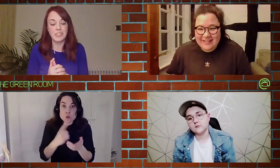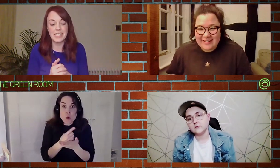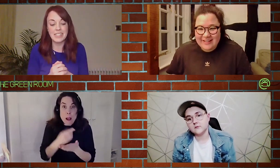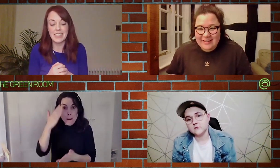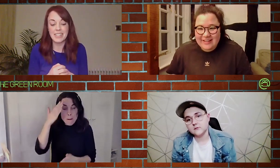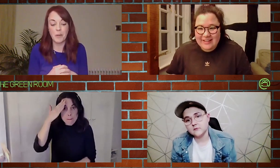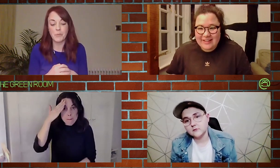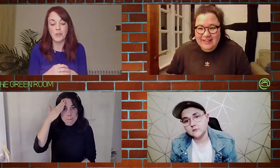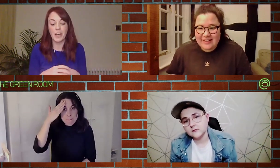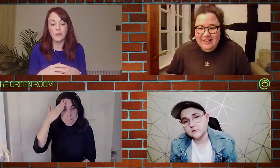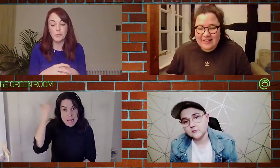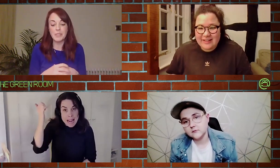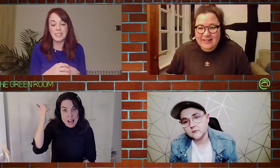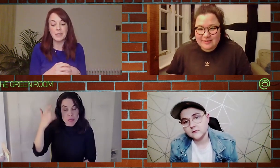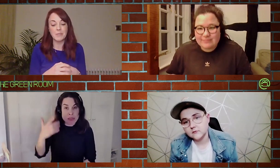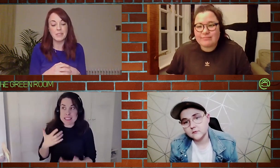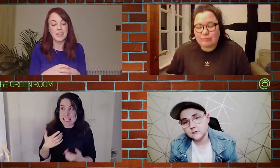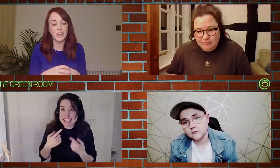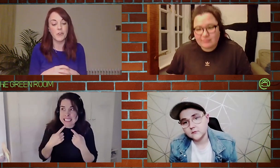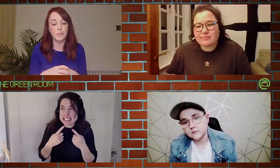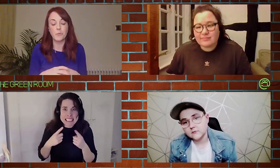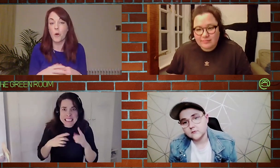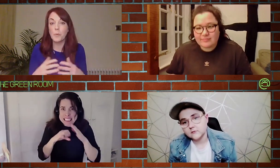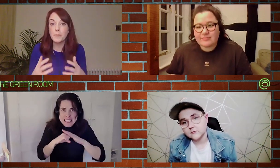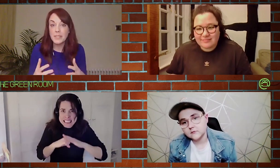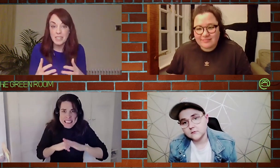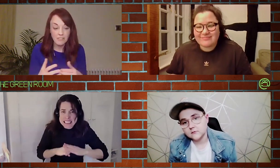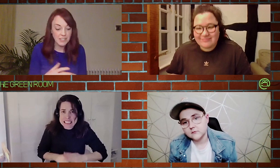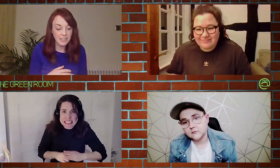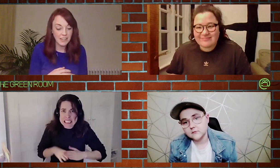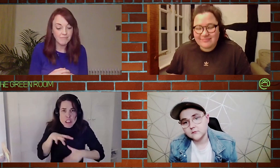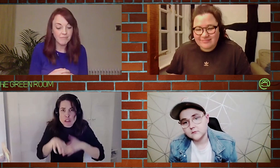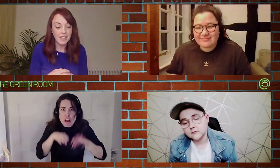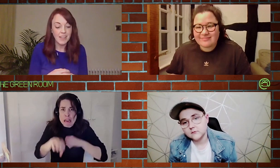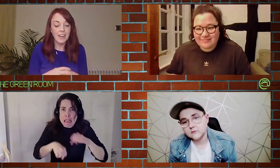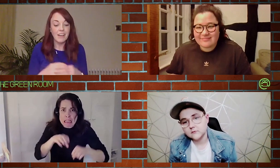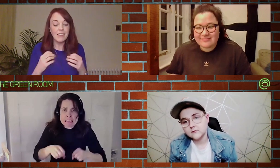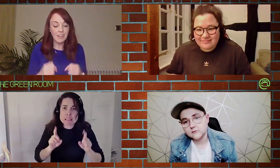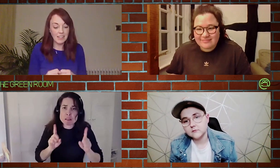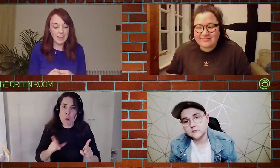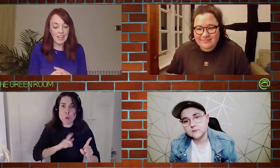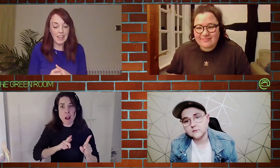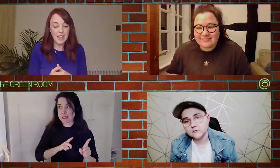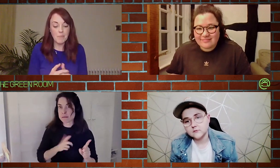needs an interpreter and nobody seems to take you problems seriously. Luckily they might